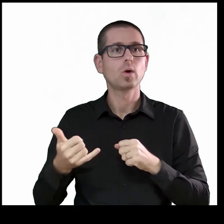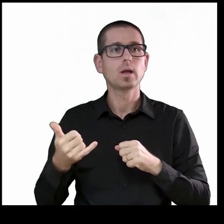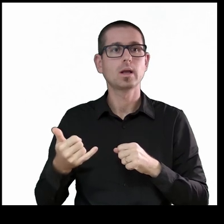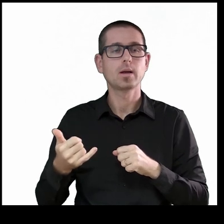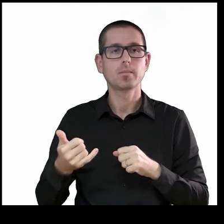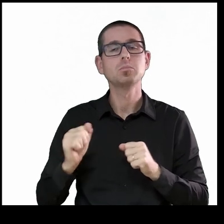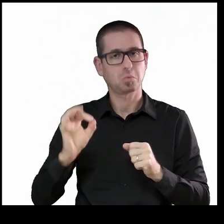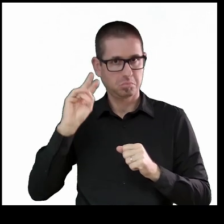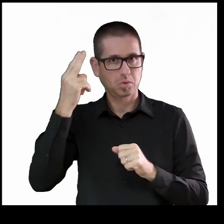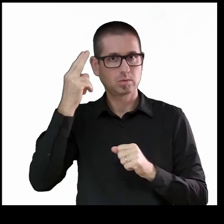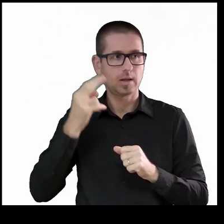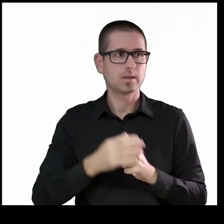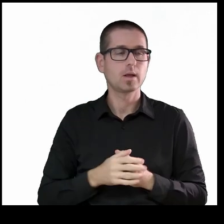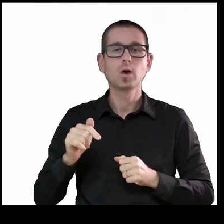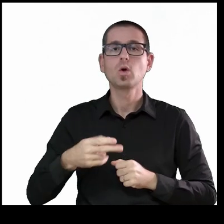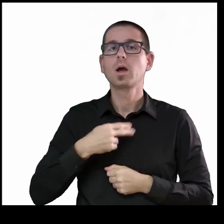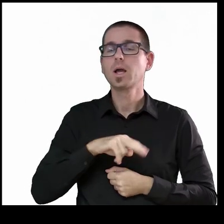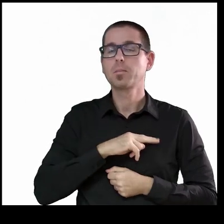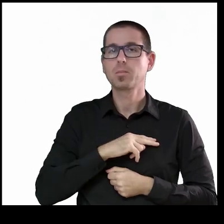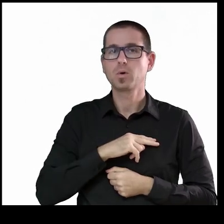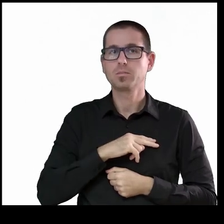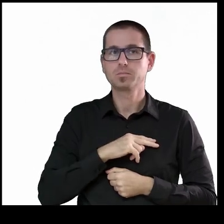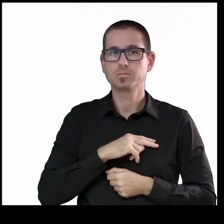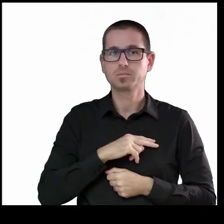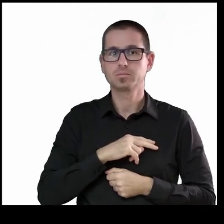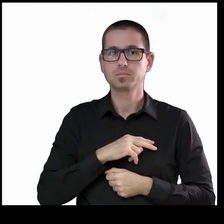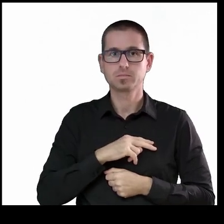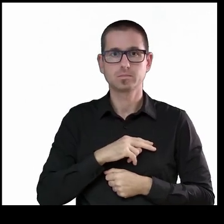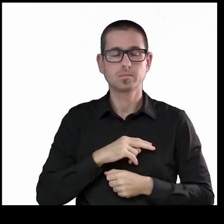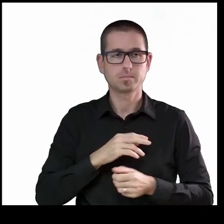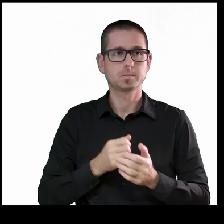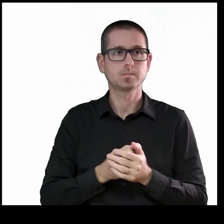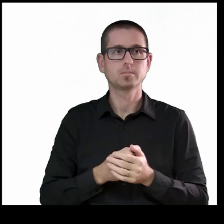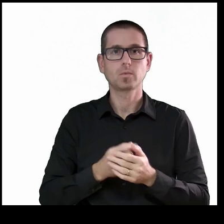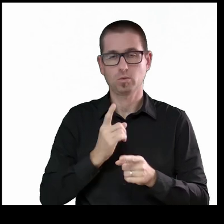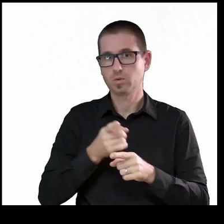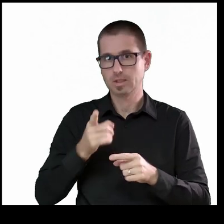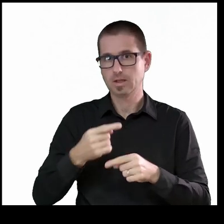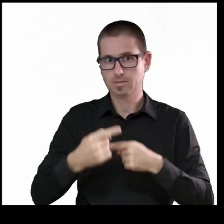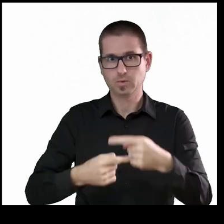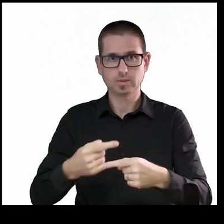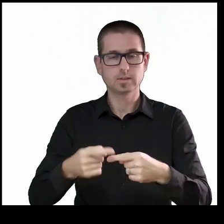known. Here we have the bachelor degree, which we are addressing